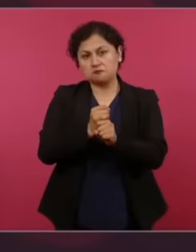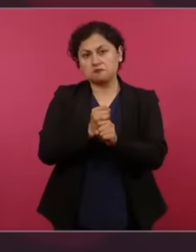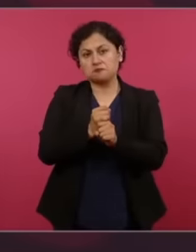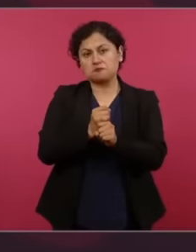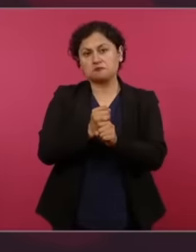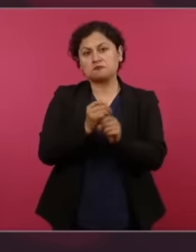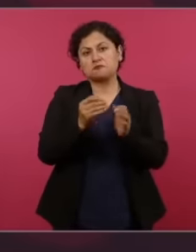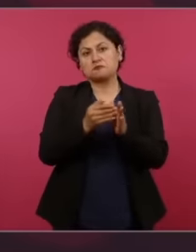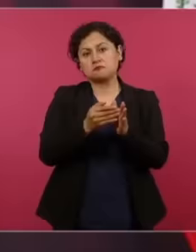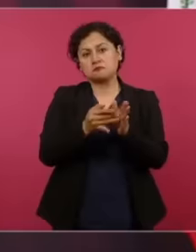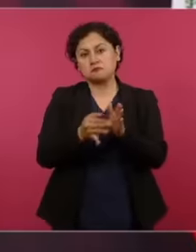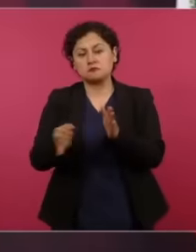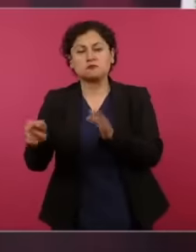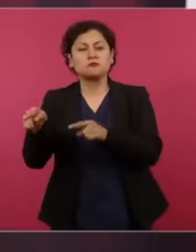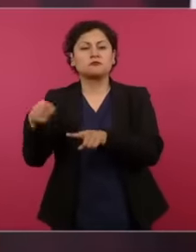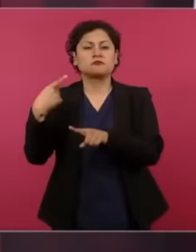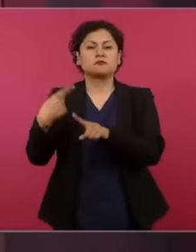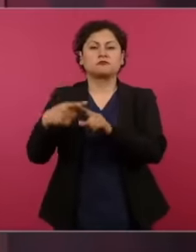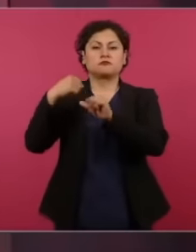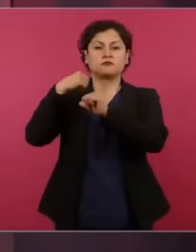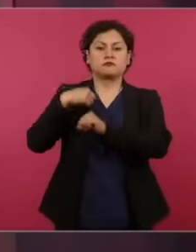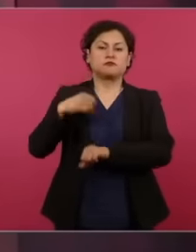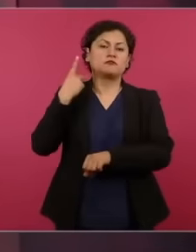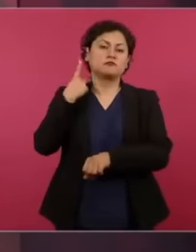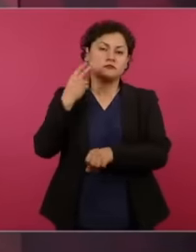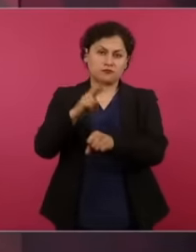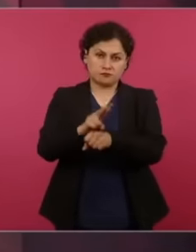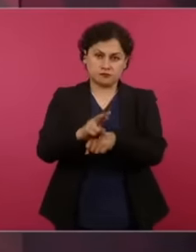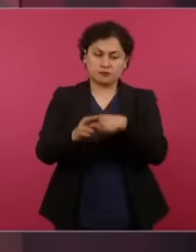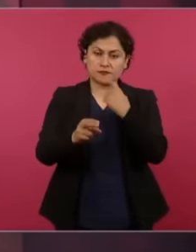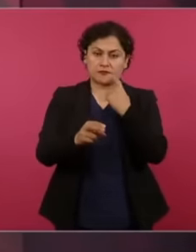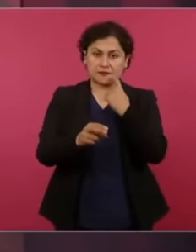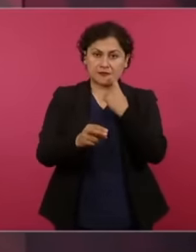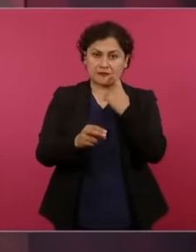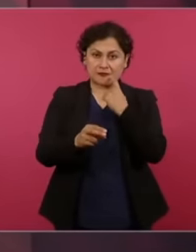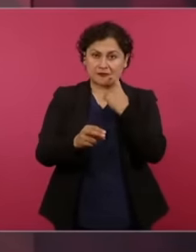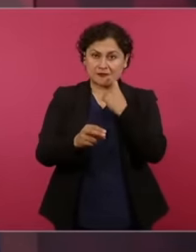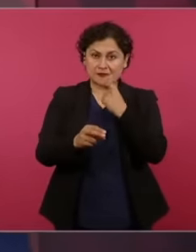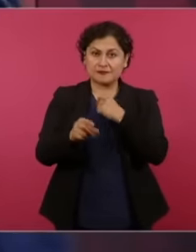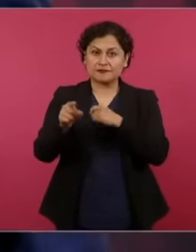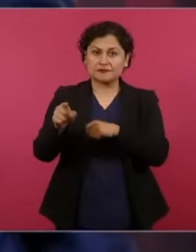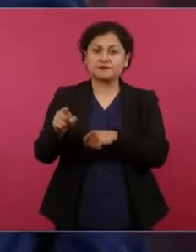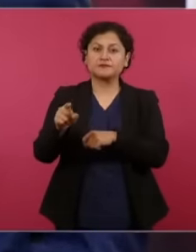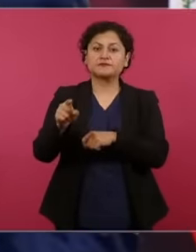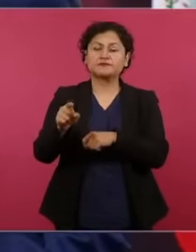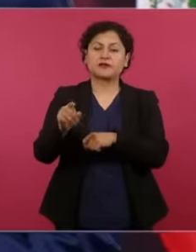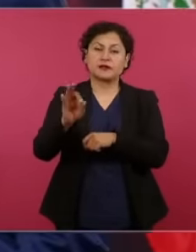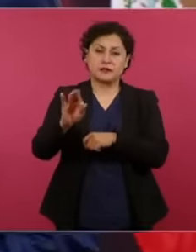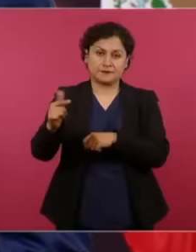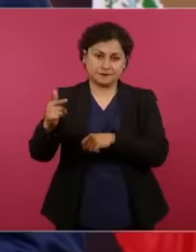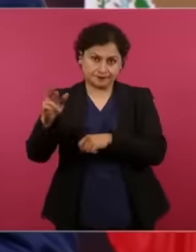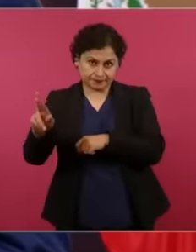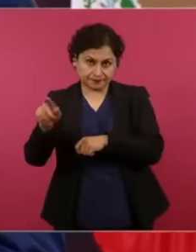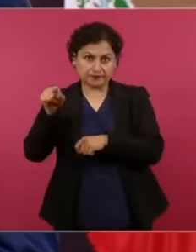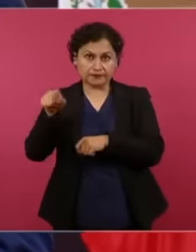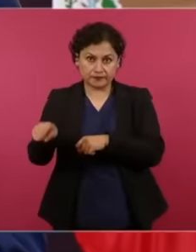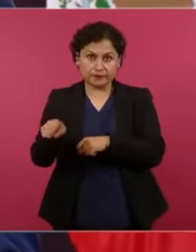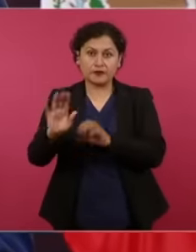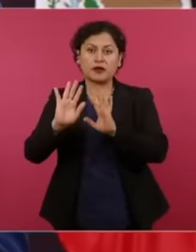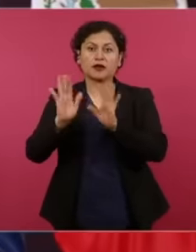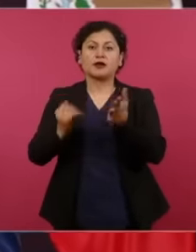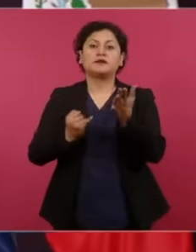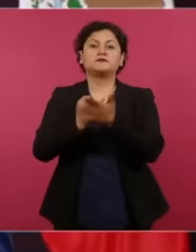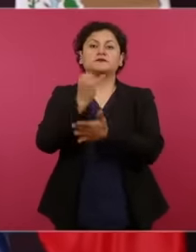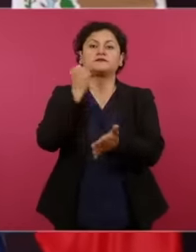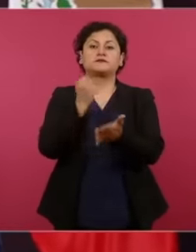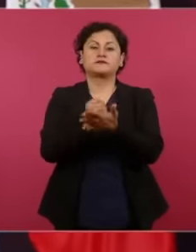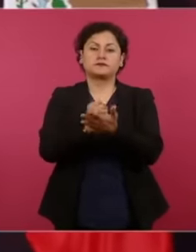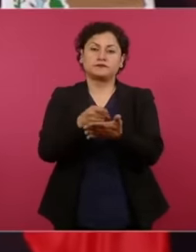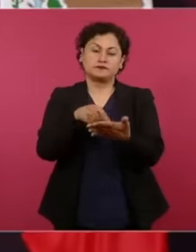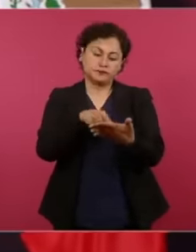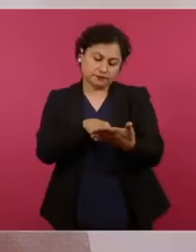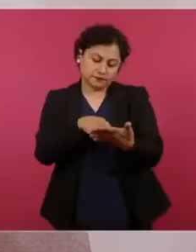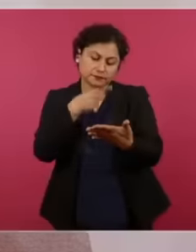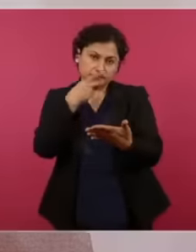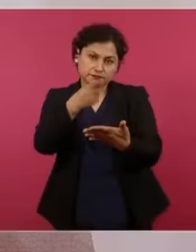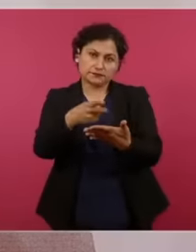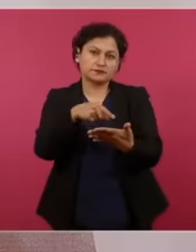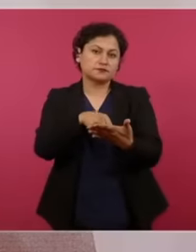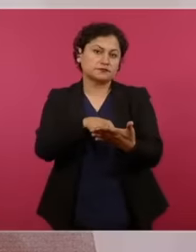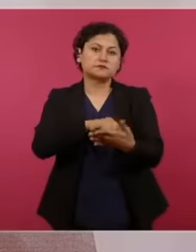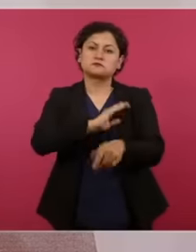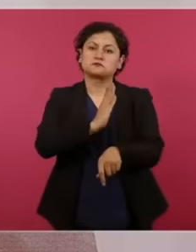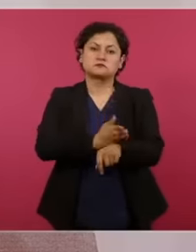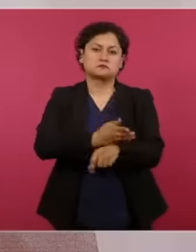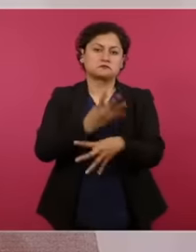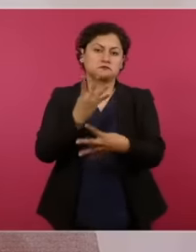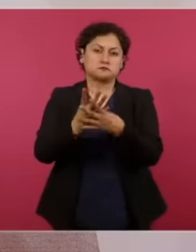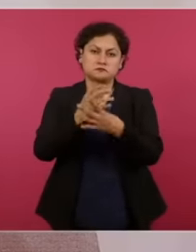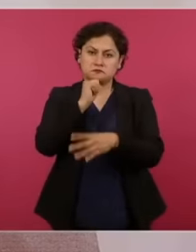it issues a resolution not to exercise criminal action because there was no